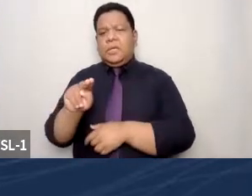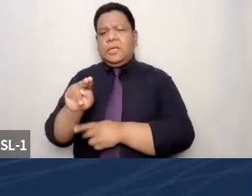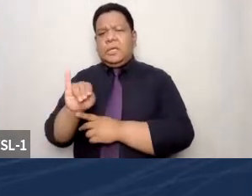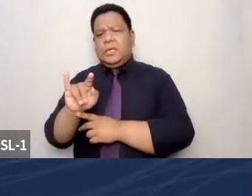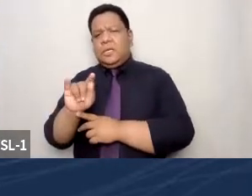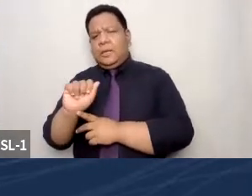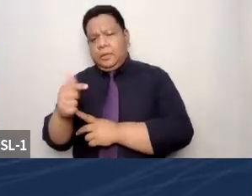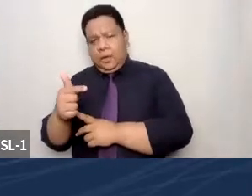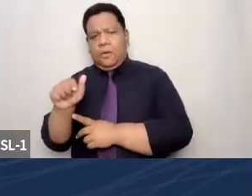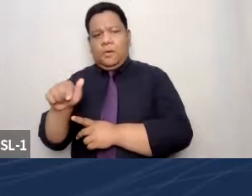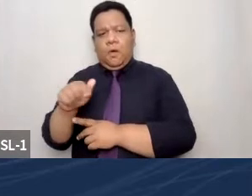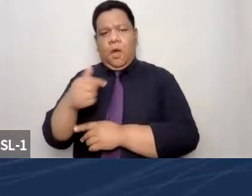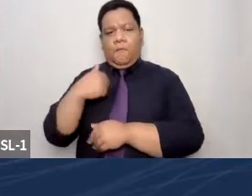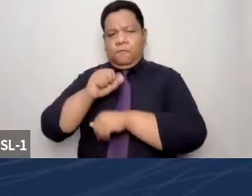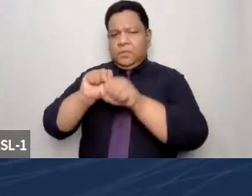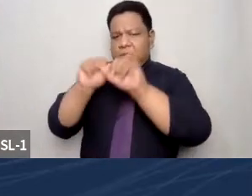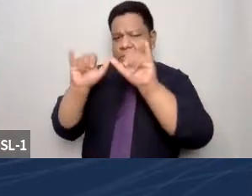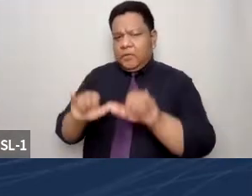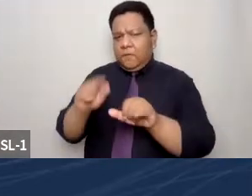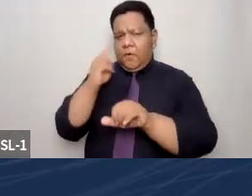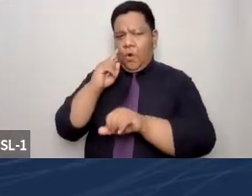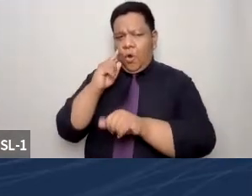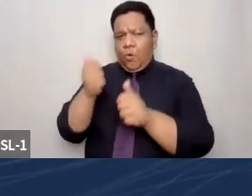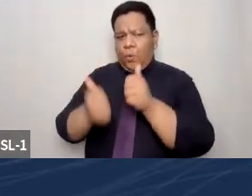Based on that we have Groups A, B, and C.